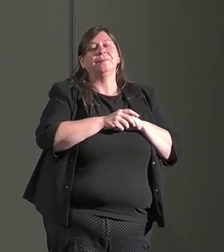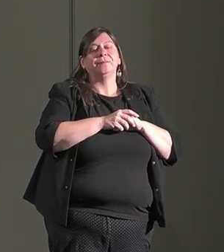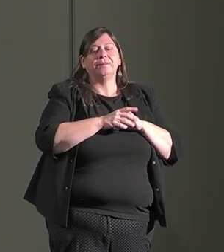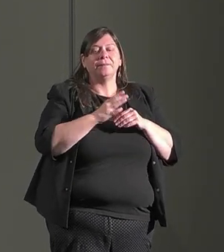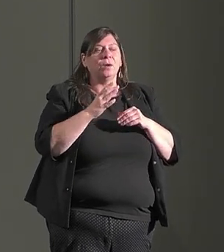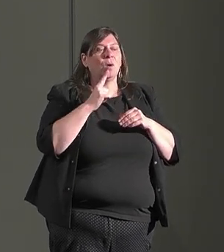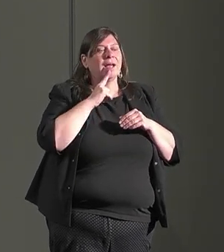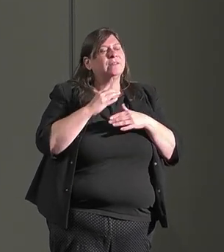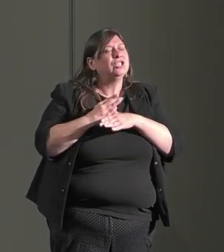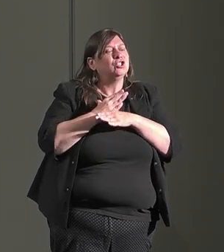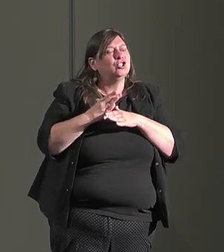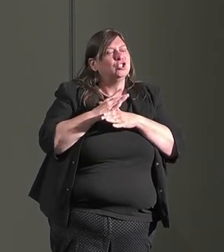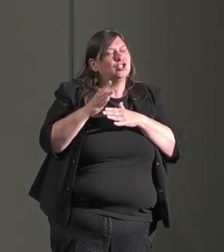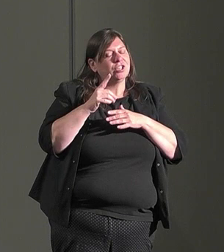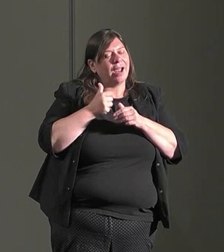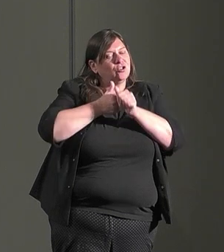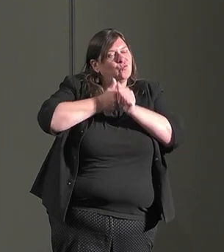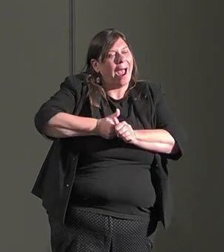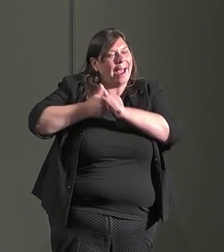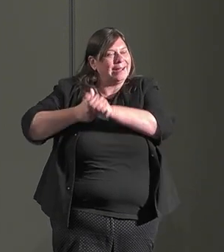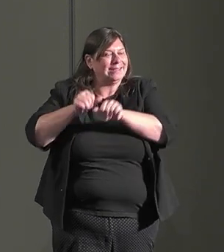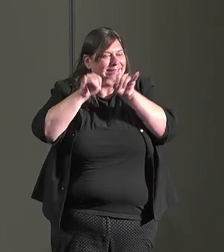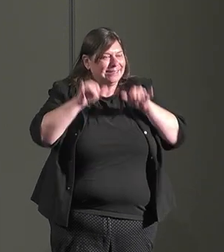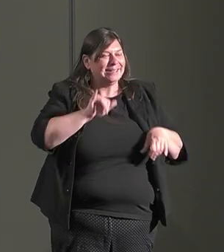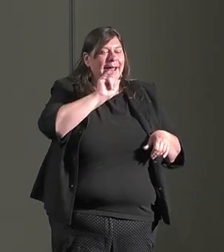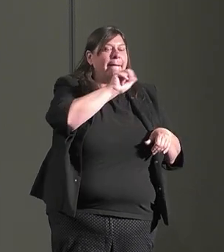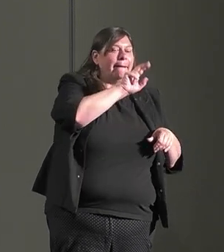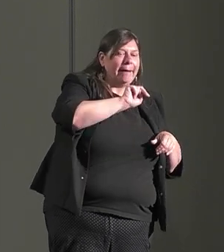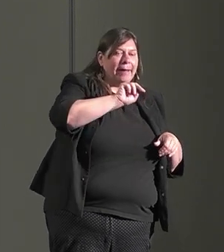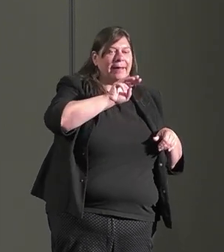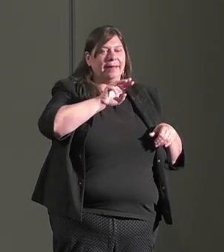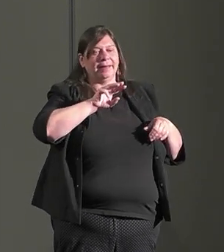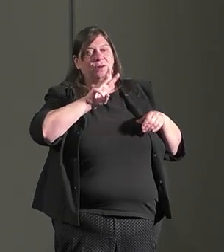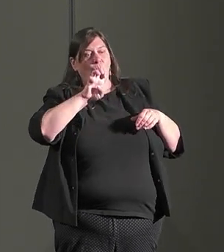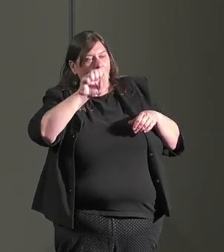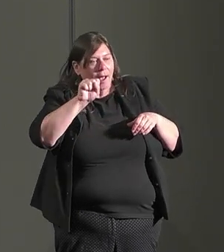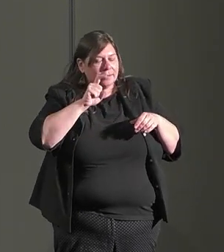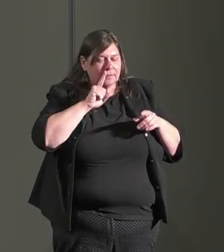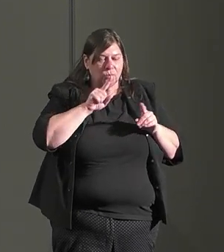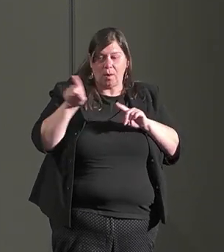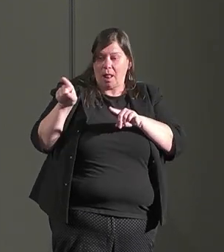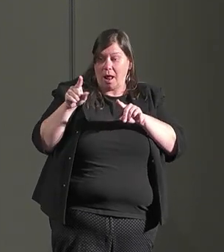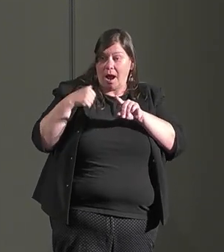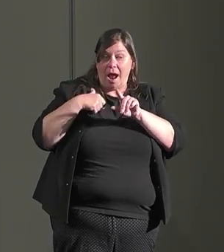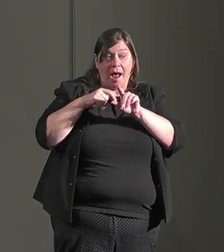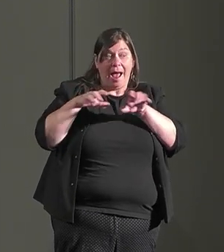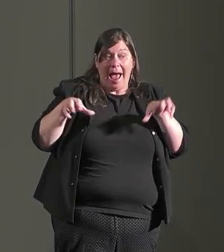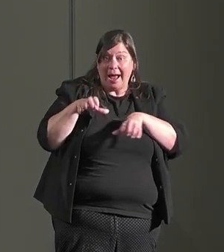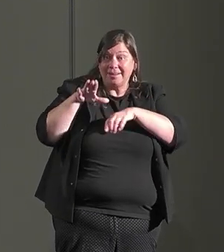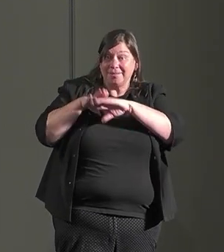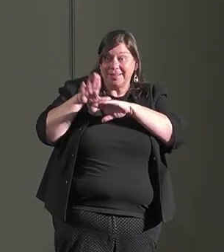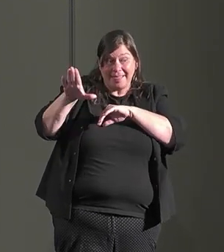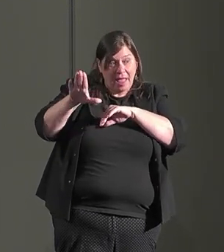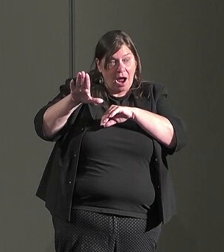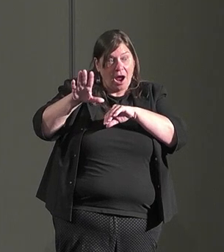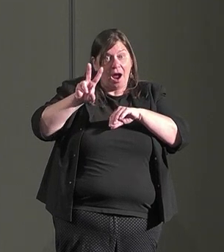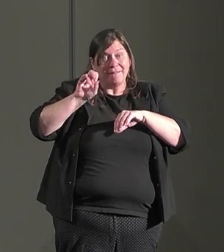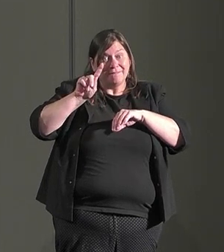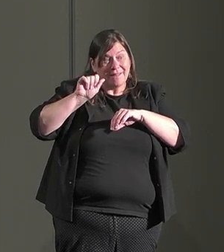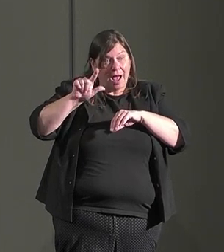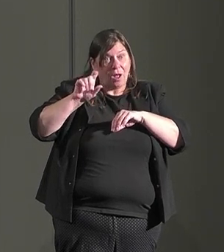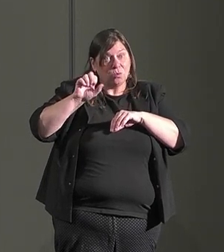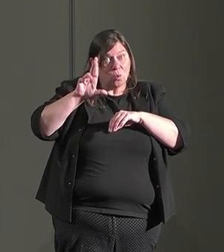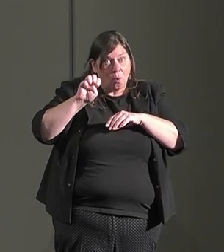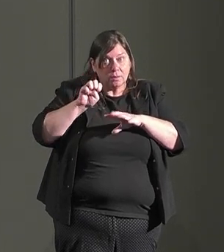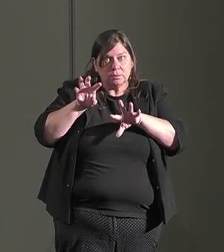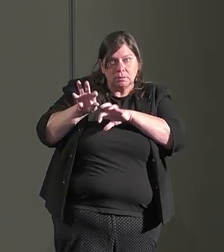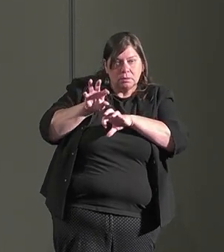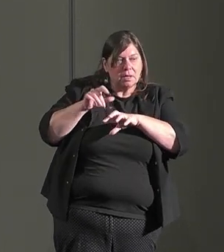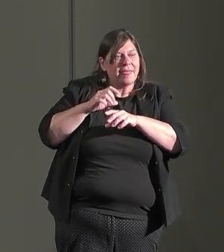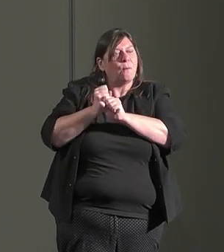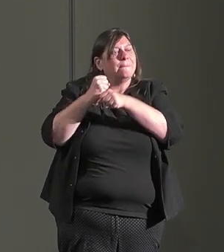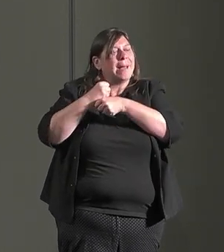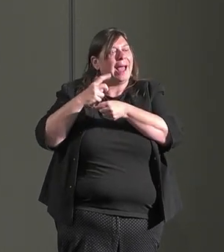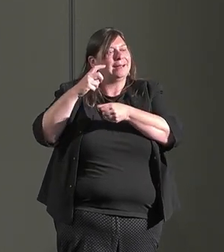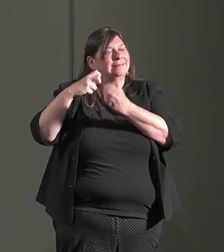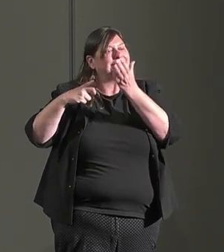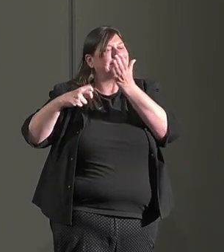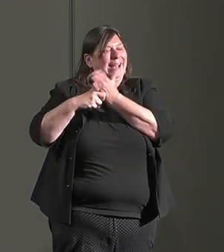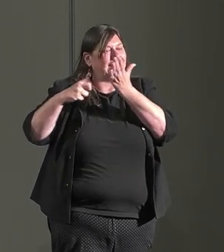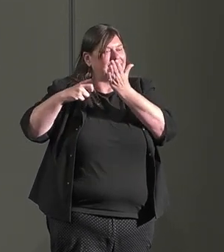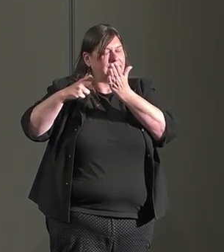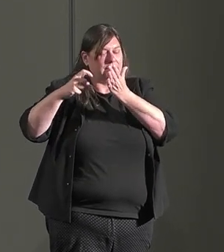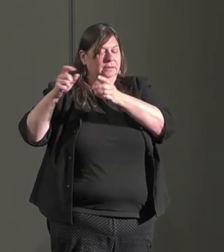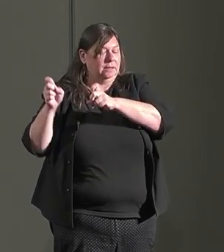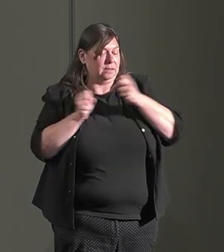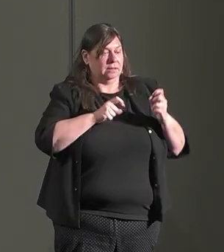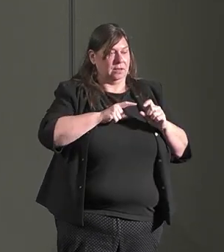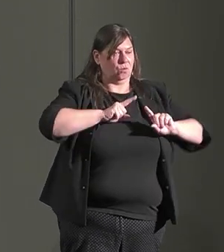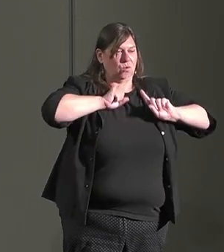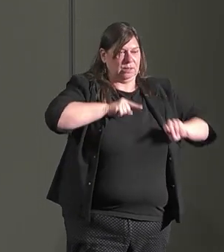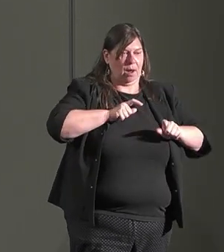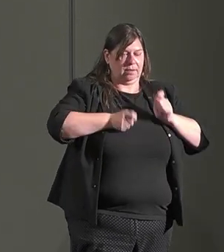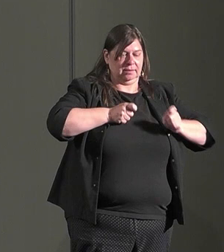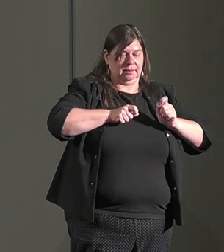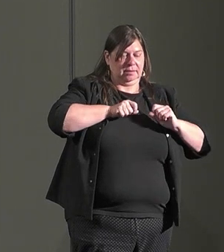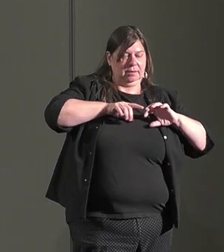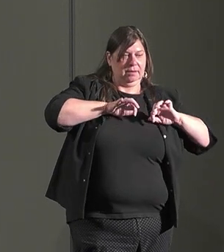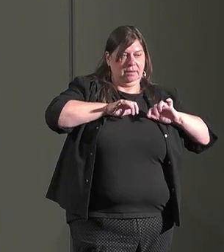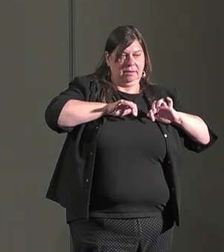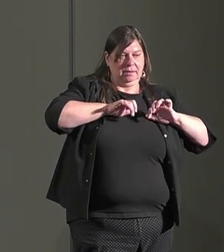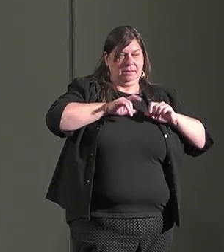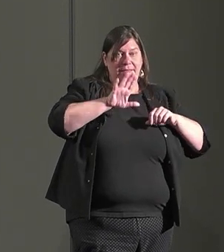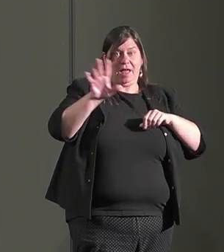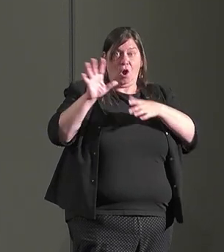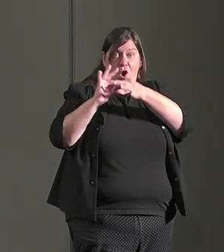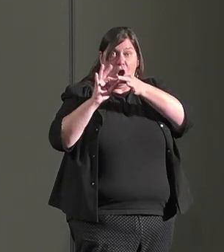system. Ian and other members of the team are active in VitalSource's again re. They